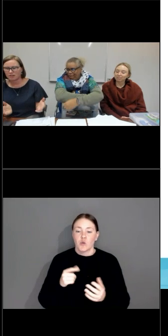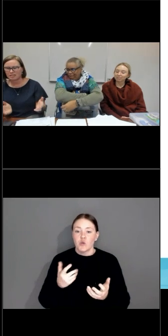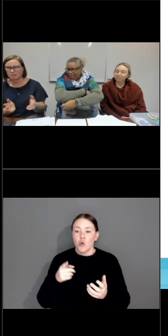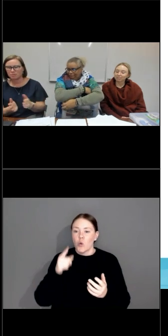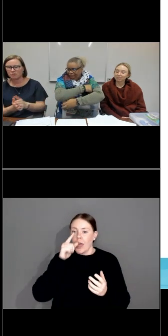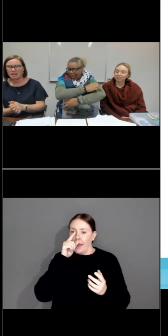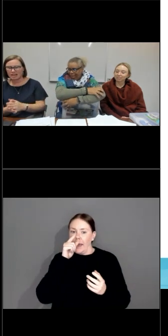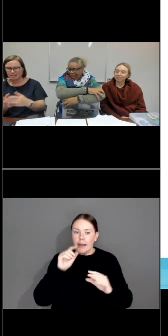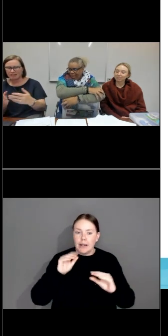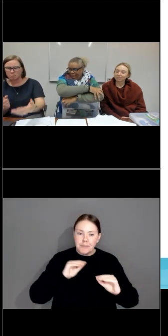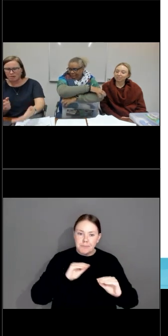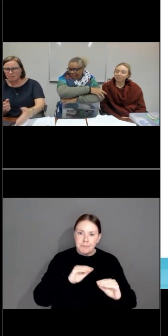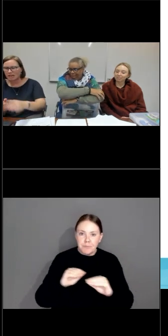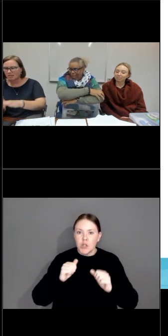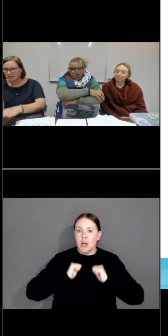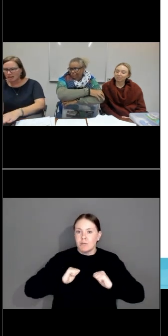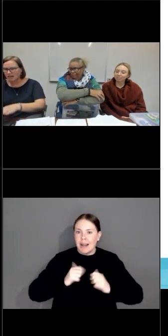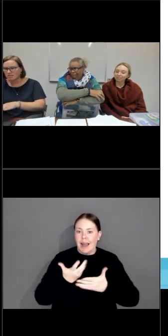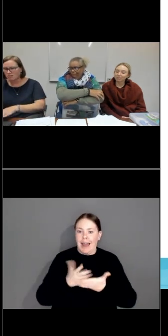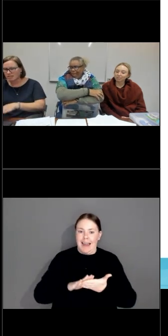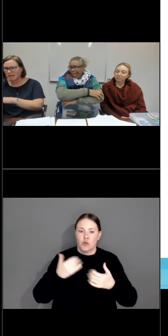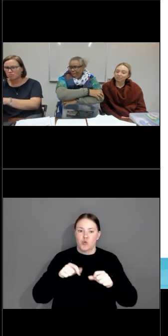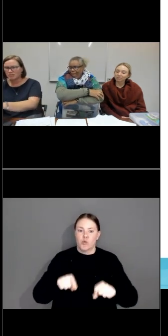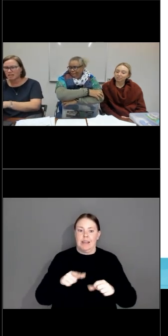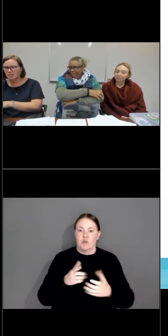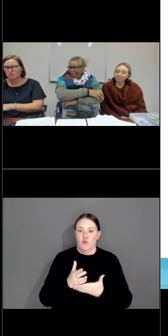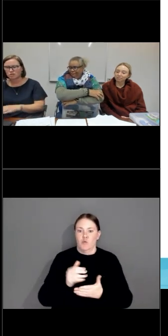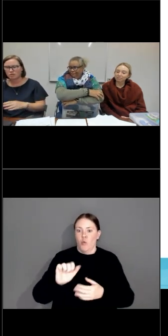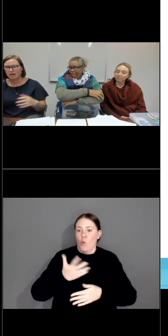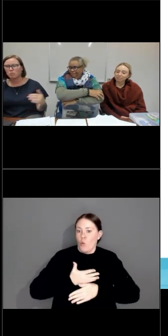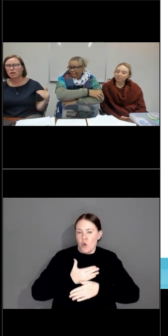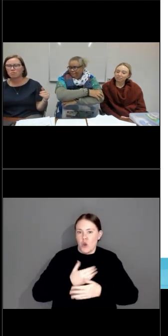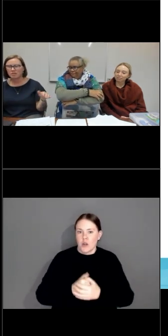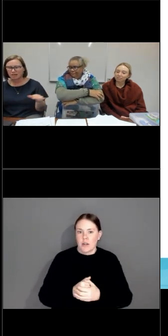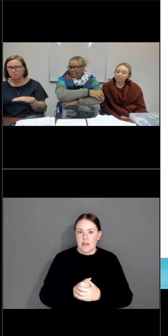example and mapping out the cards on the table telling the story and working with other people